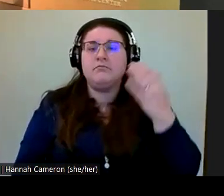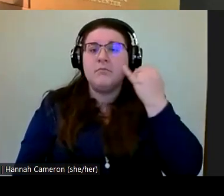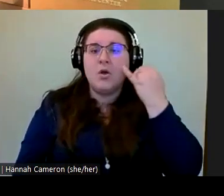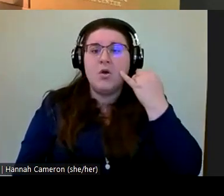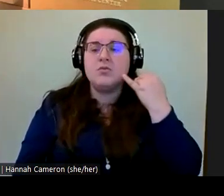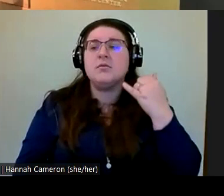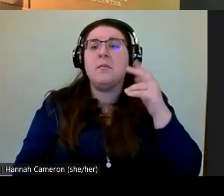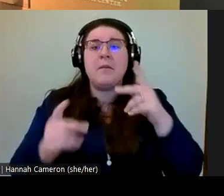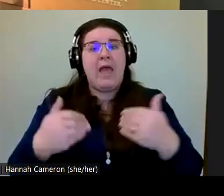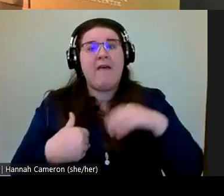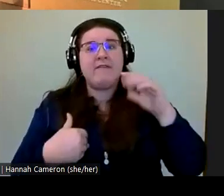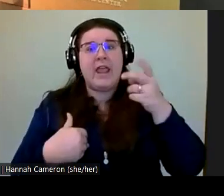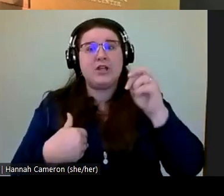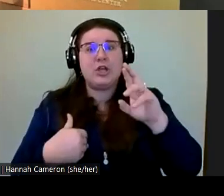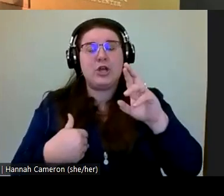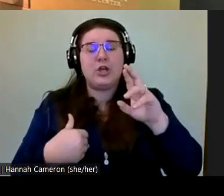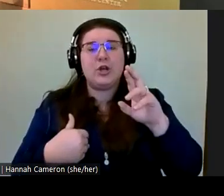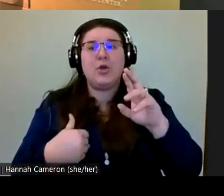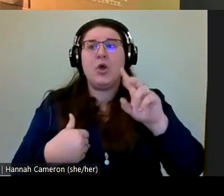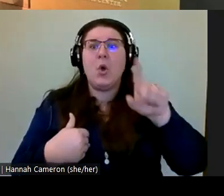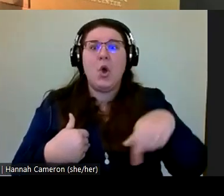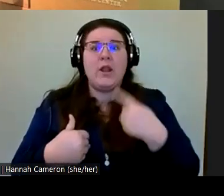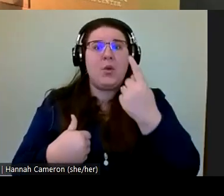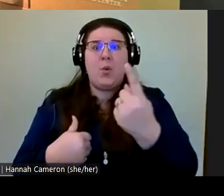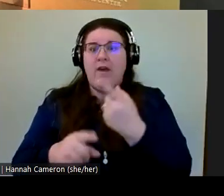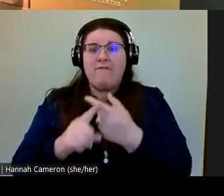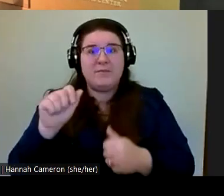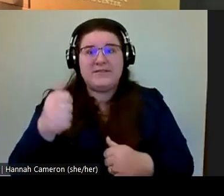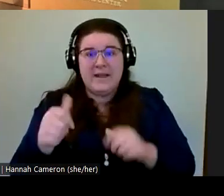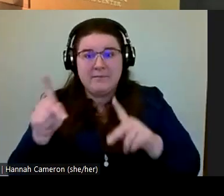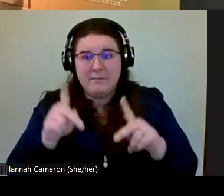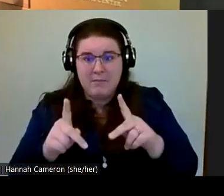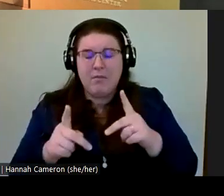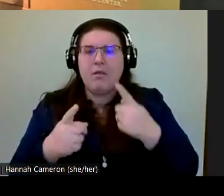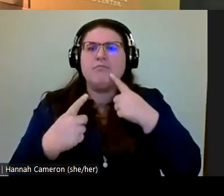the state of New York get to see an oncologist in the next year probably not so hot what if we said